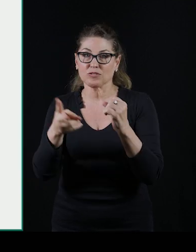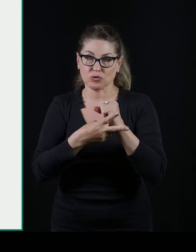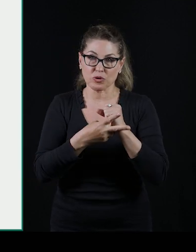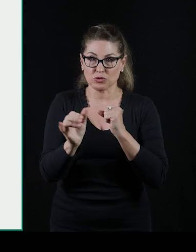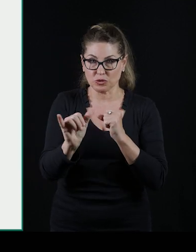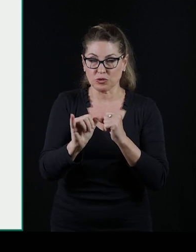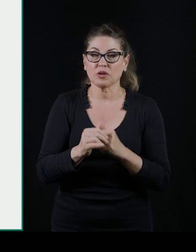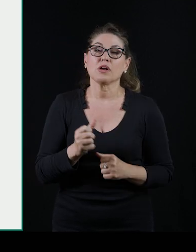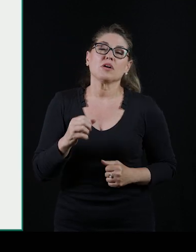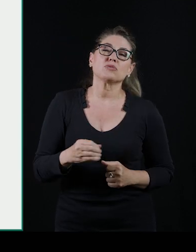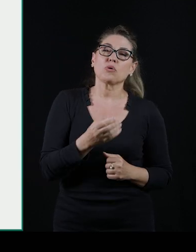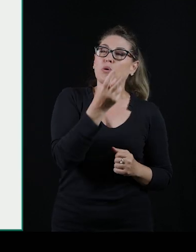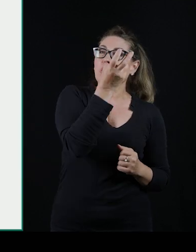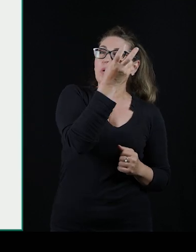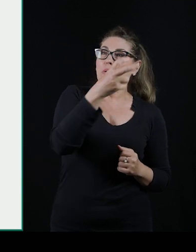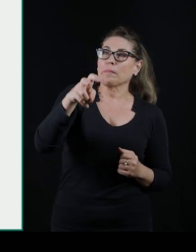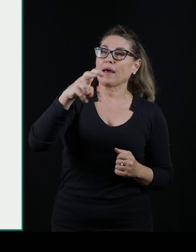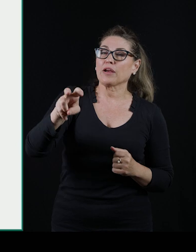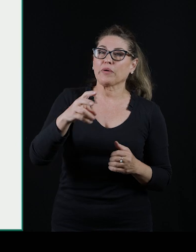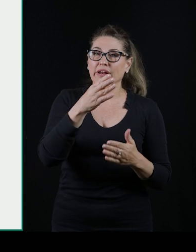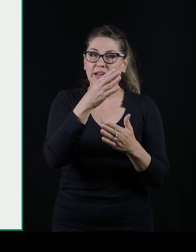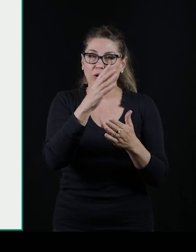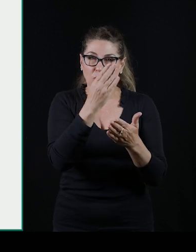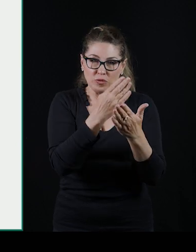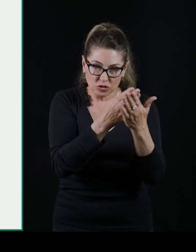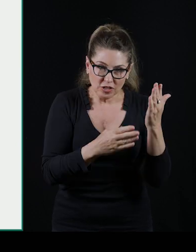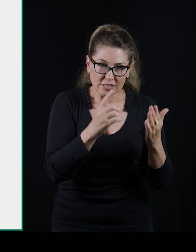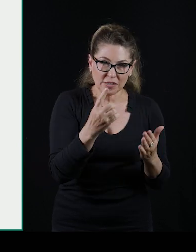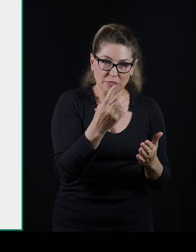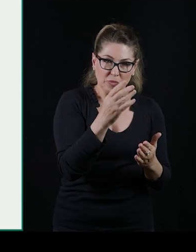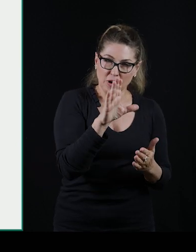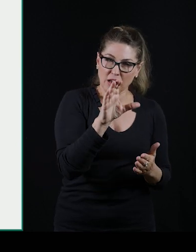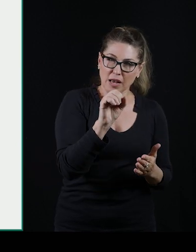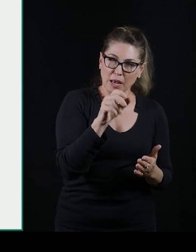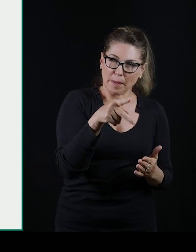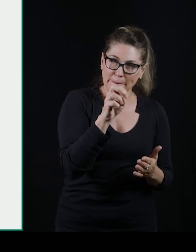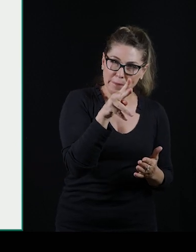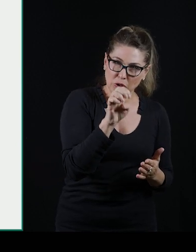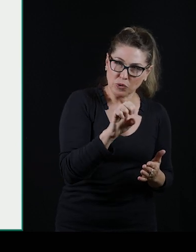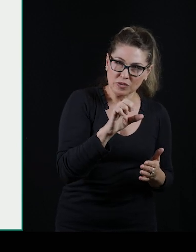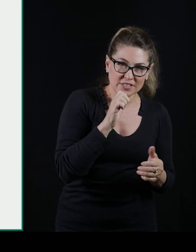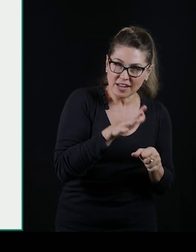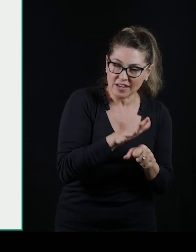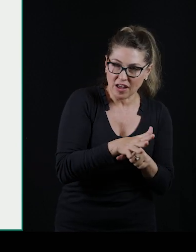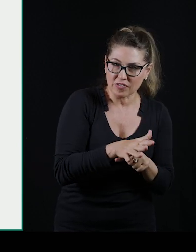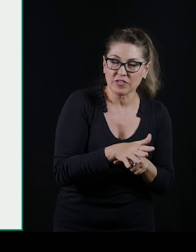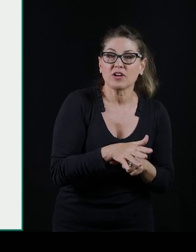So migrating just the compute for our game sessions wasn't enough because the players world is persistent.